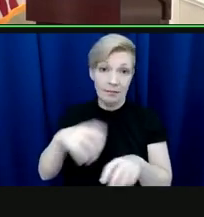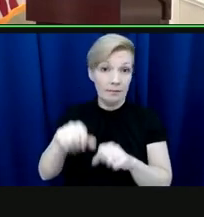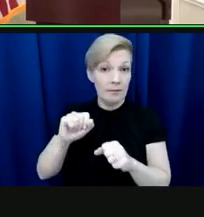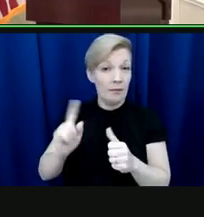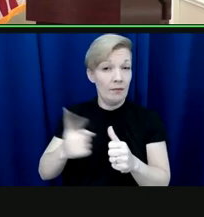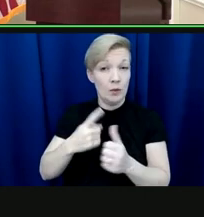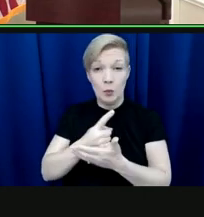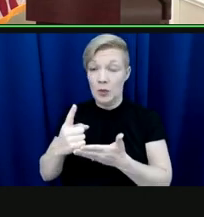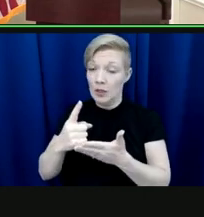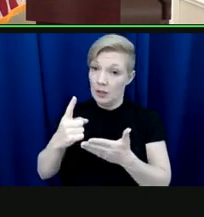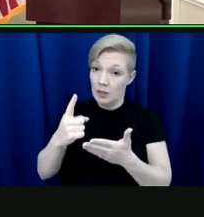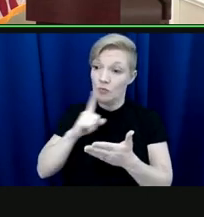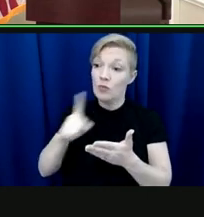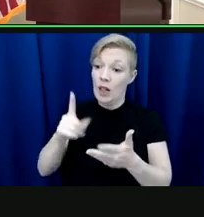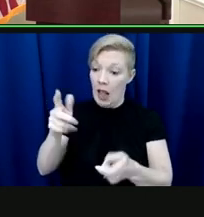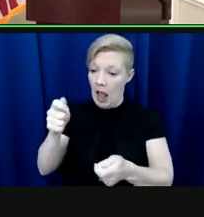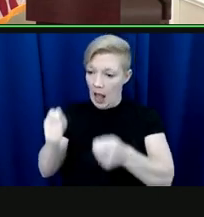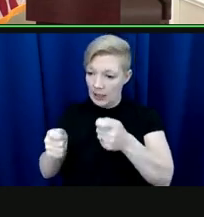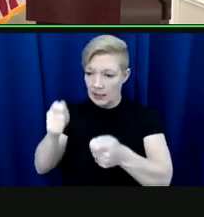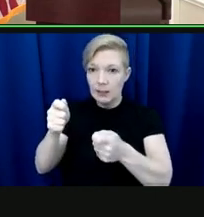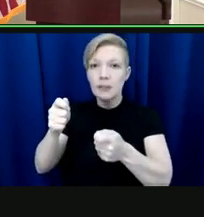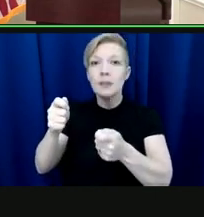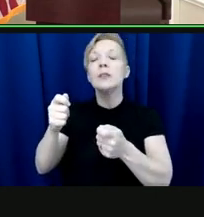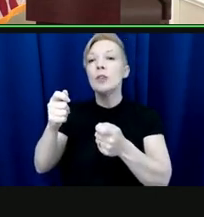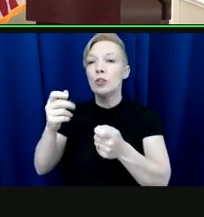climate adaptation and resilience planning efforts.